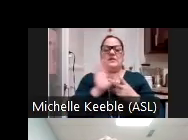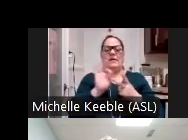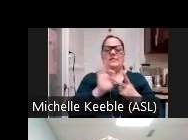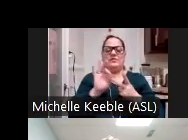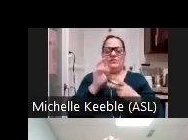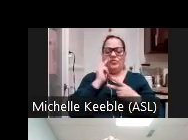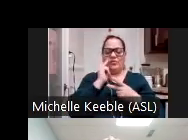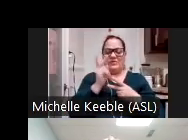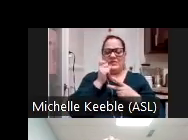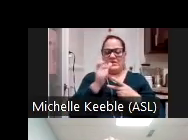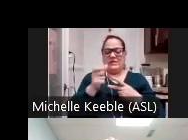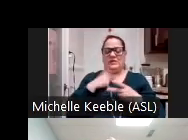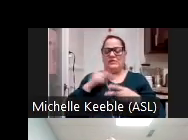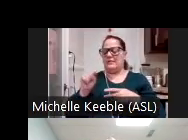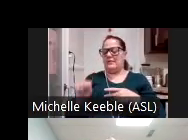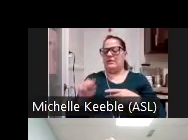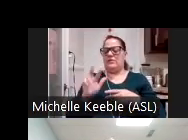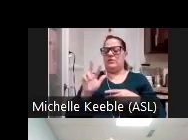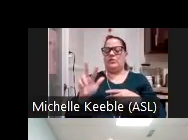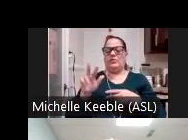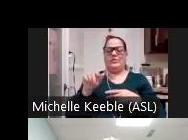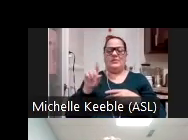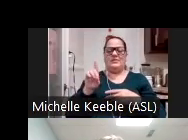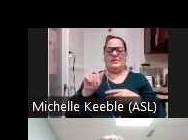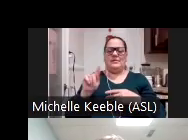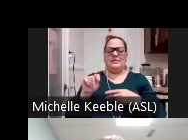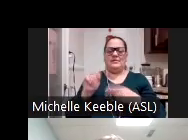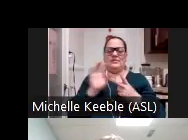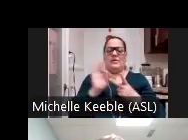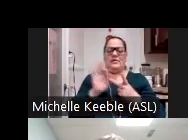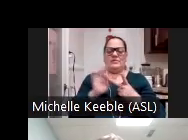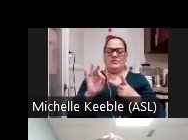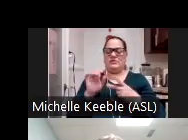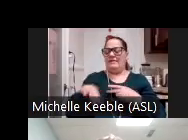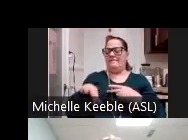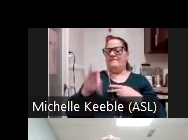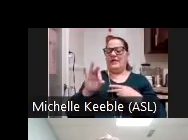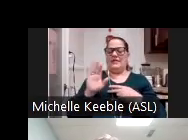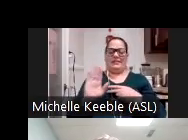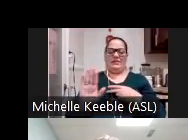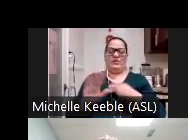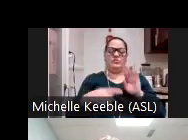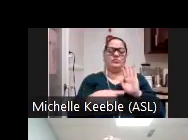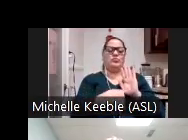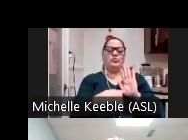click the three dots for more options and locate it there. The ability to show, hide, or adjust